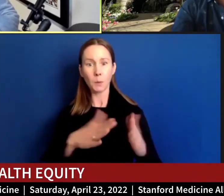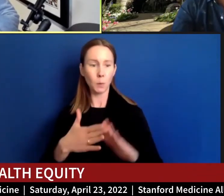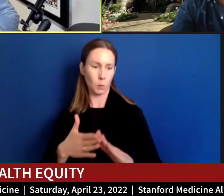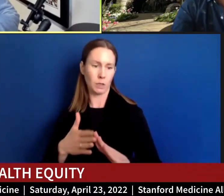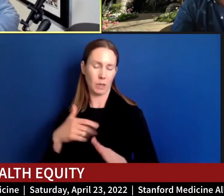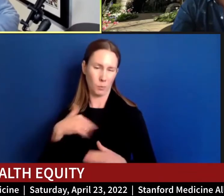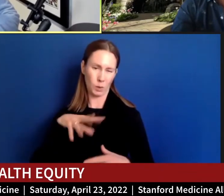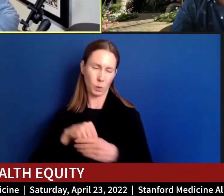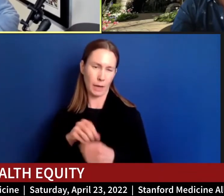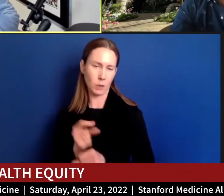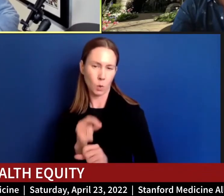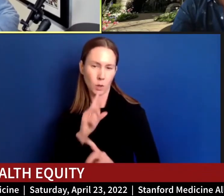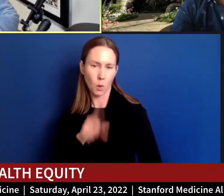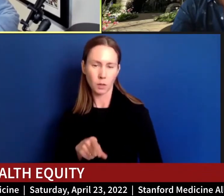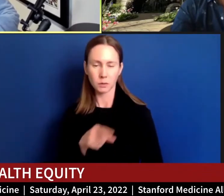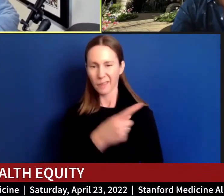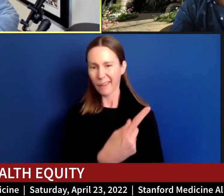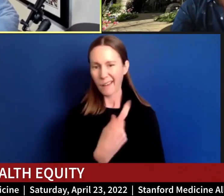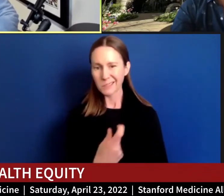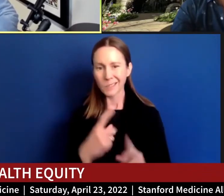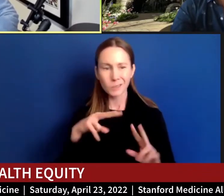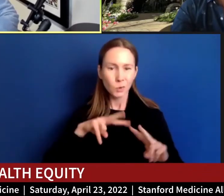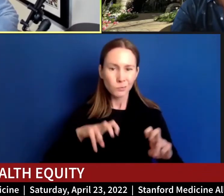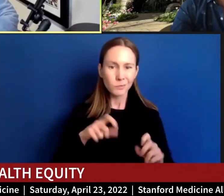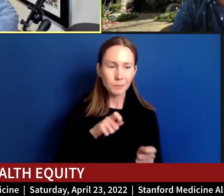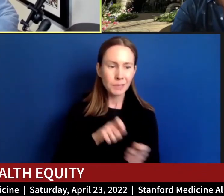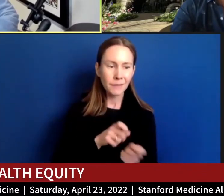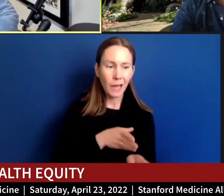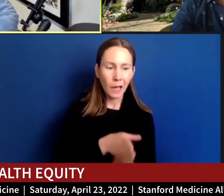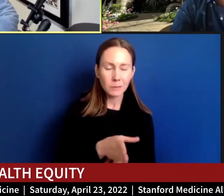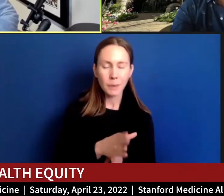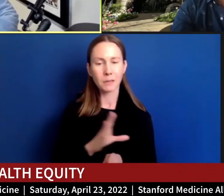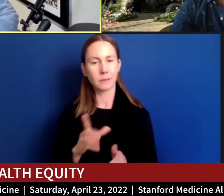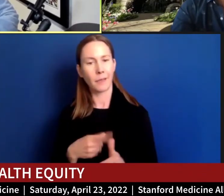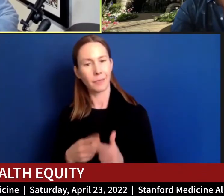asking us to look at certain aspects, and then topics are proposed by the council members,